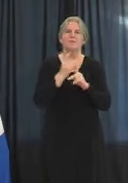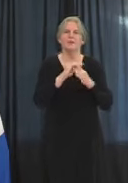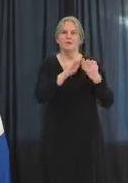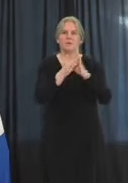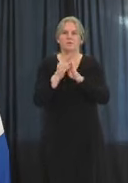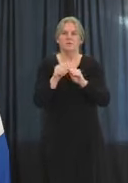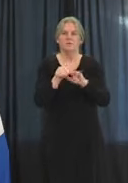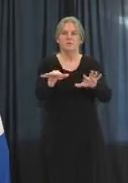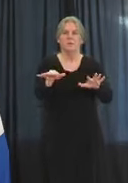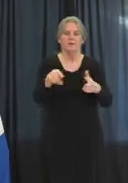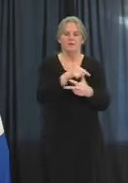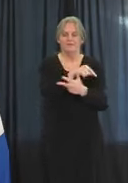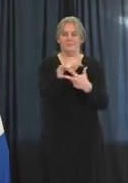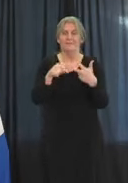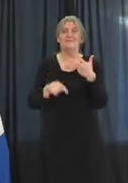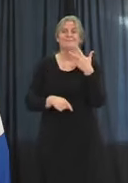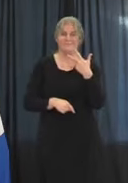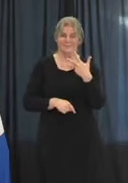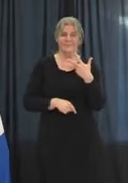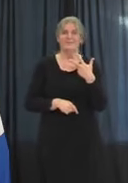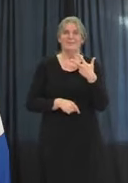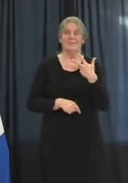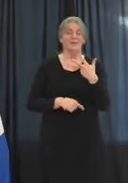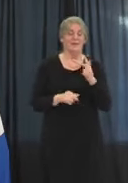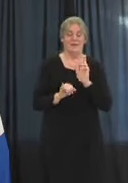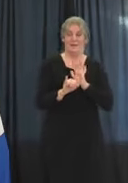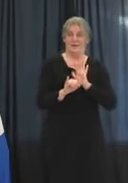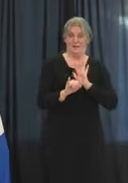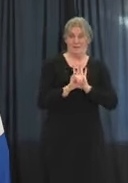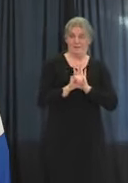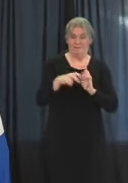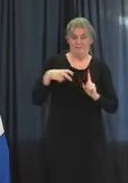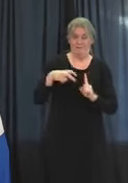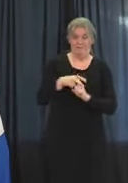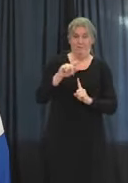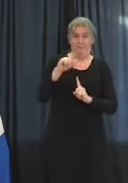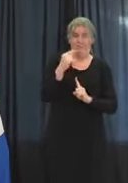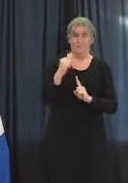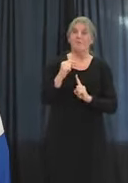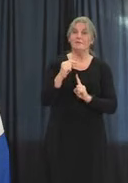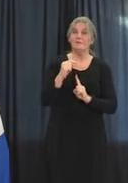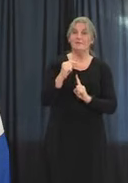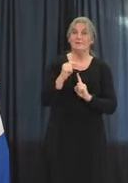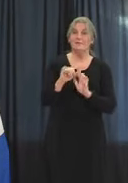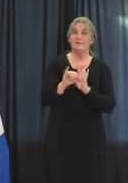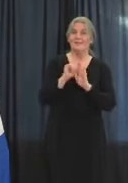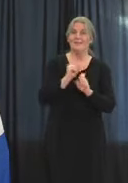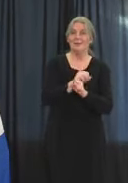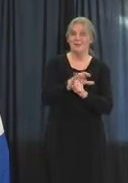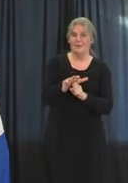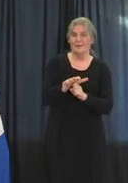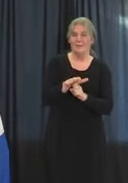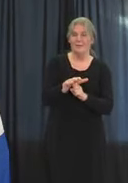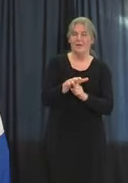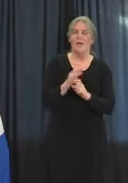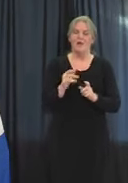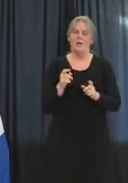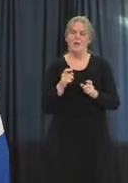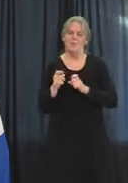community spread. We have moved now from identification of the first case to manage in clusters.